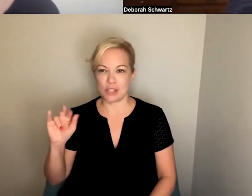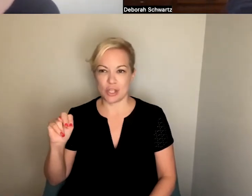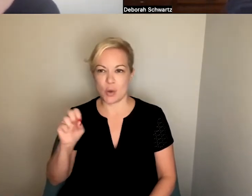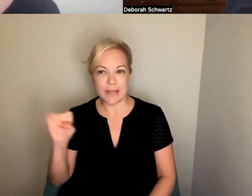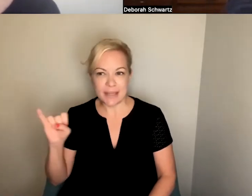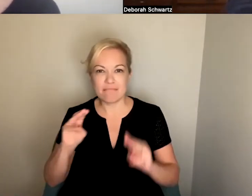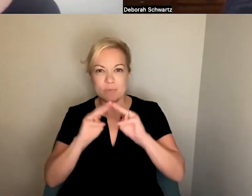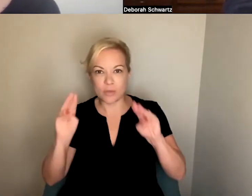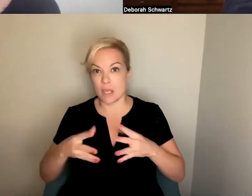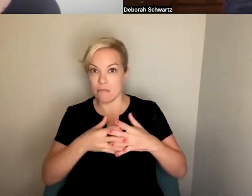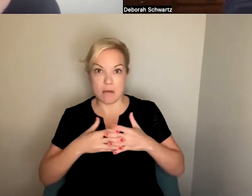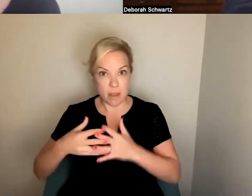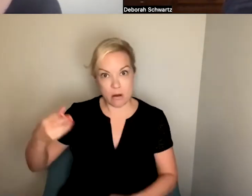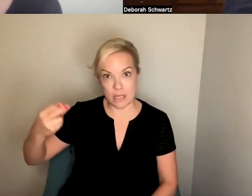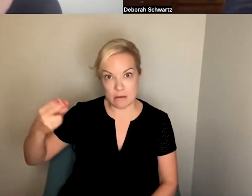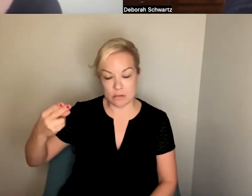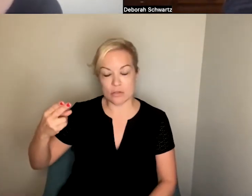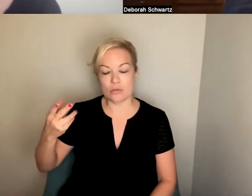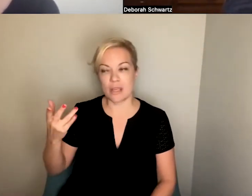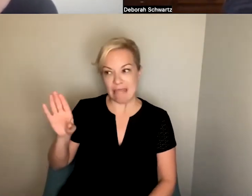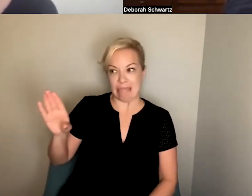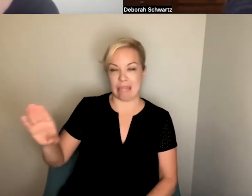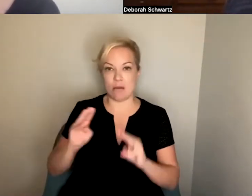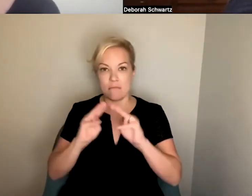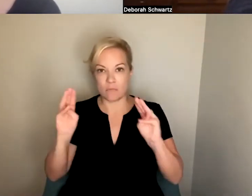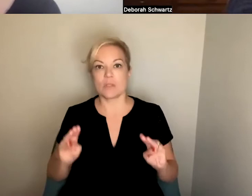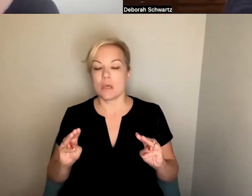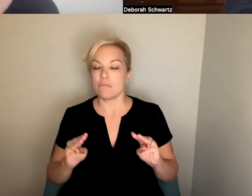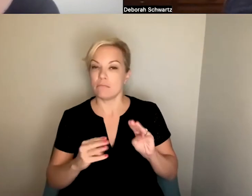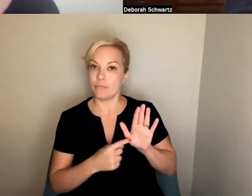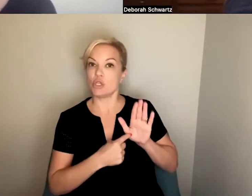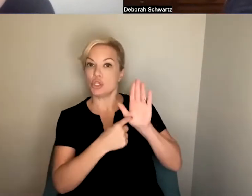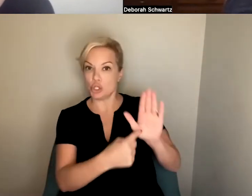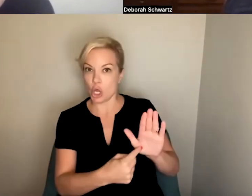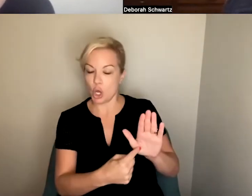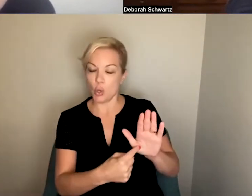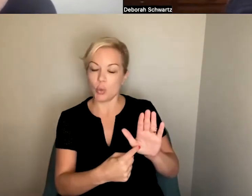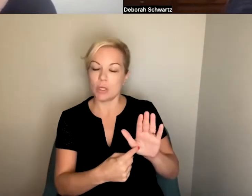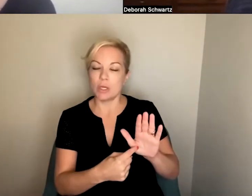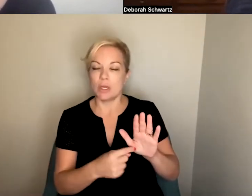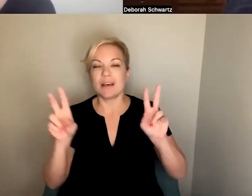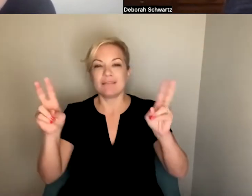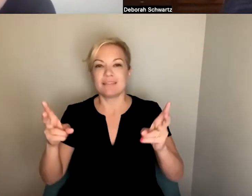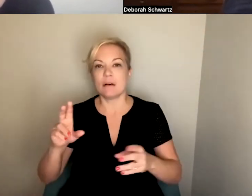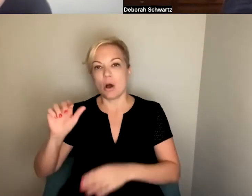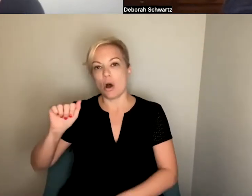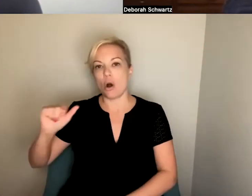and they had an exhibit also that closed earlier this year called "All Work and No Pay"